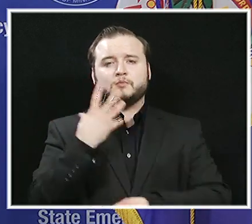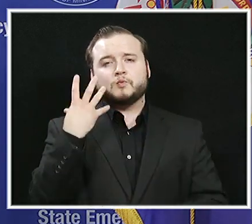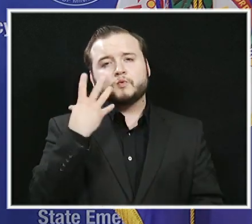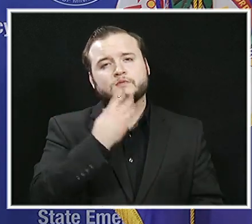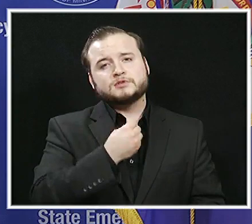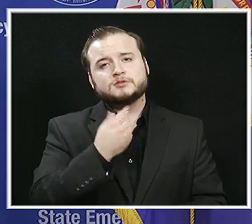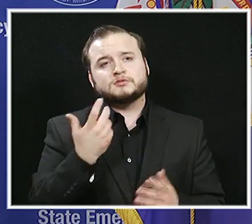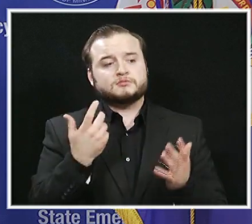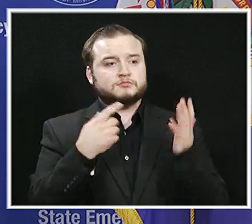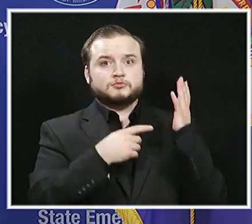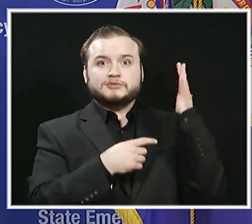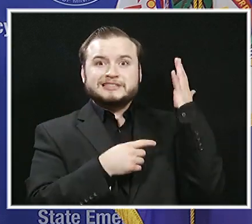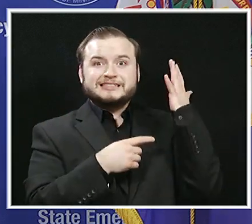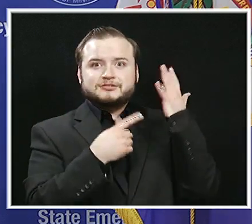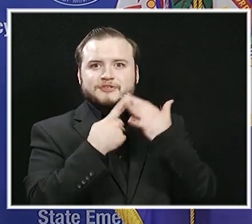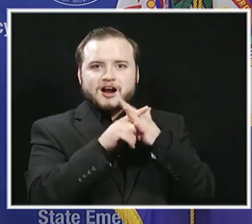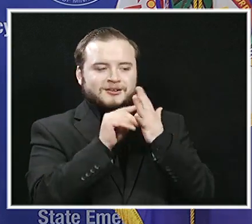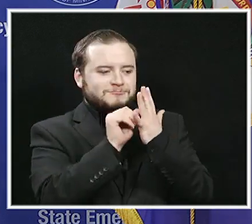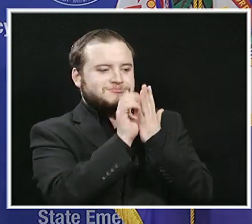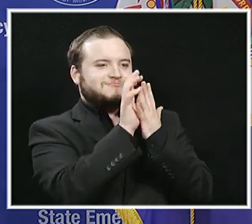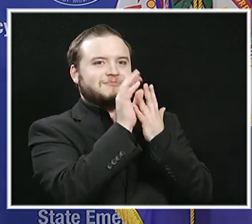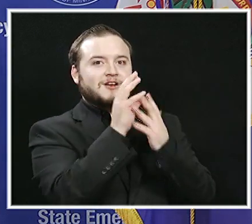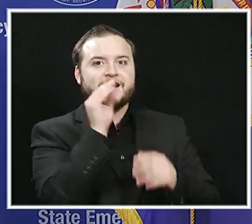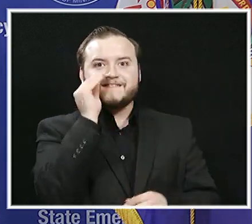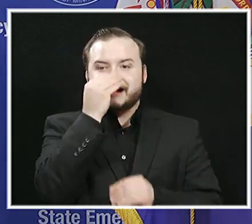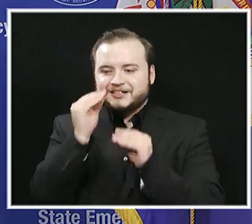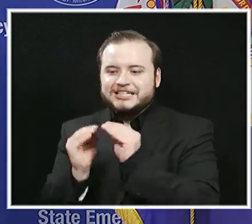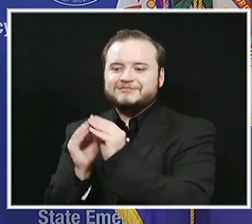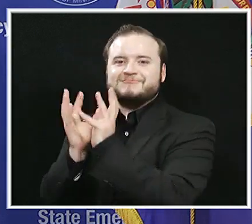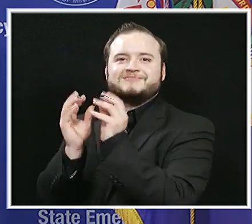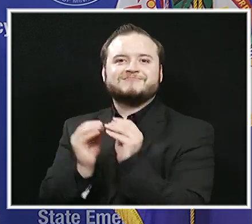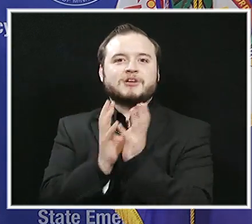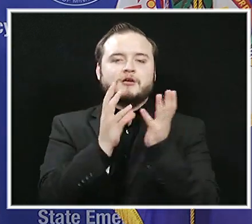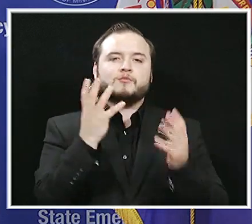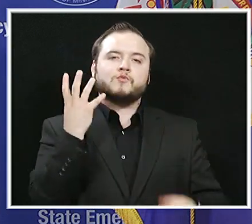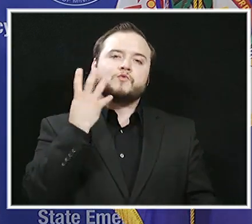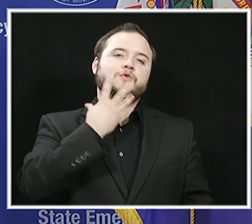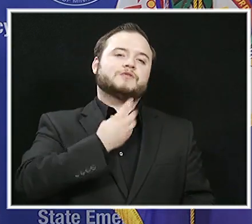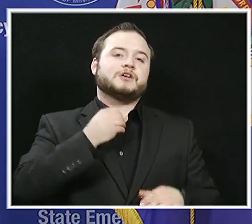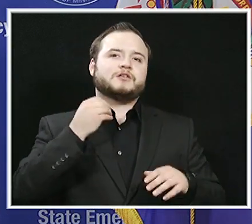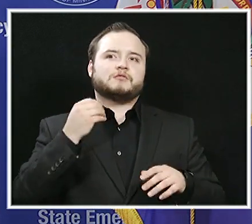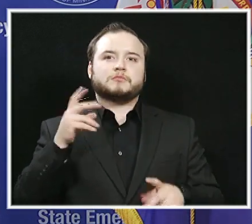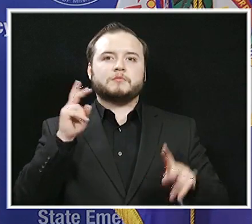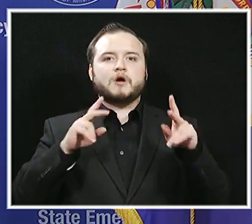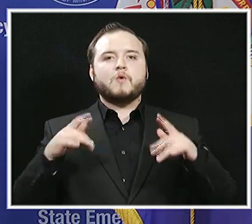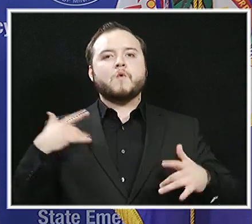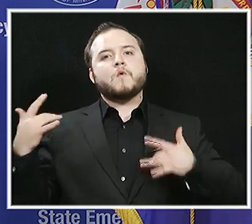COVID-19. It is 70-degrees on the last day of April, the trees are budding out, the flowers